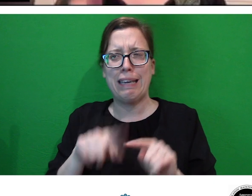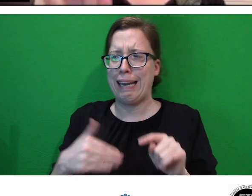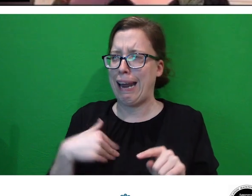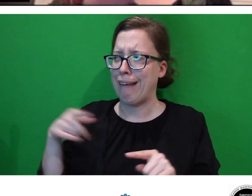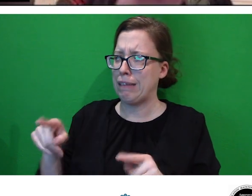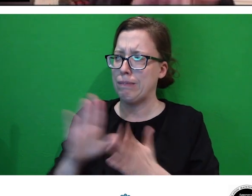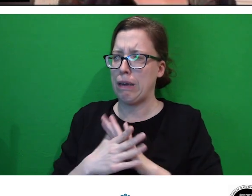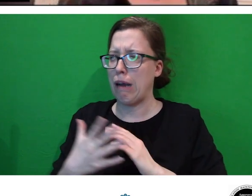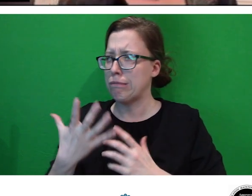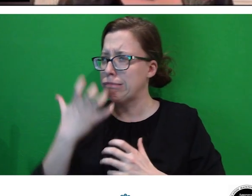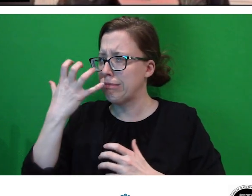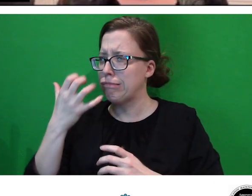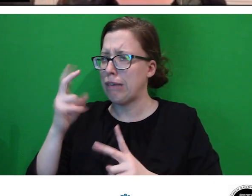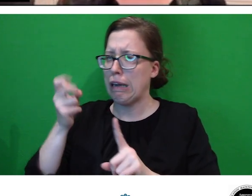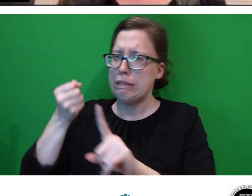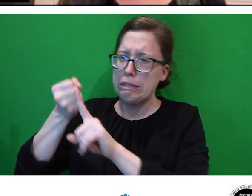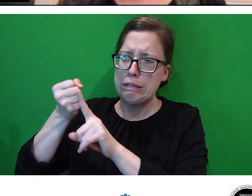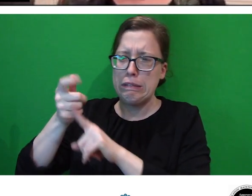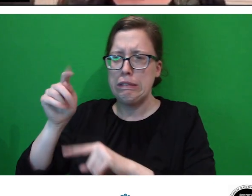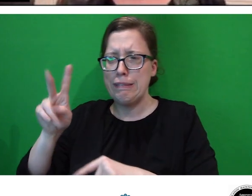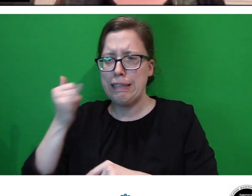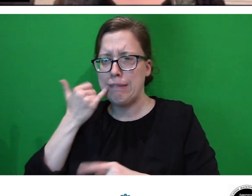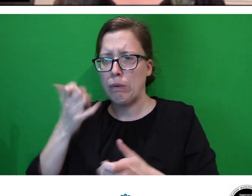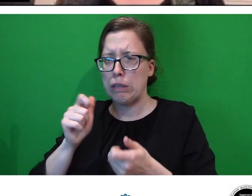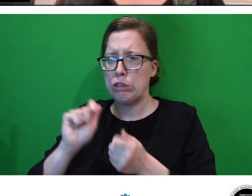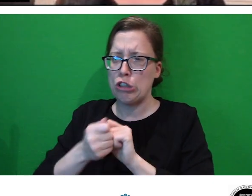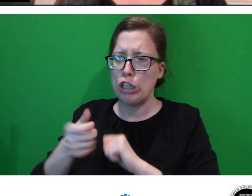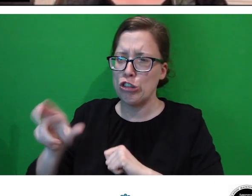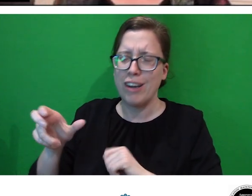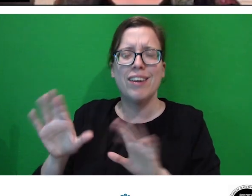it will shape communication. Now, some of you might be saying, well,